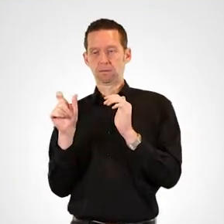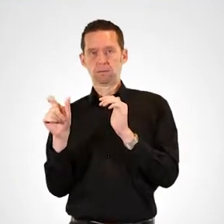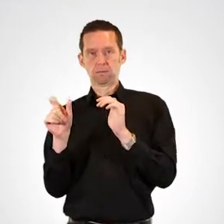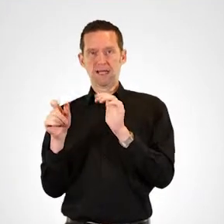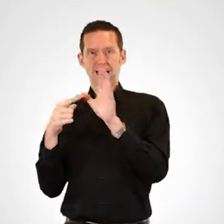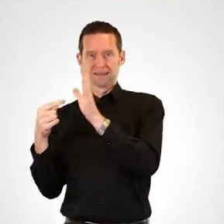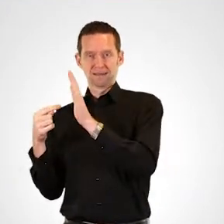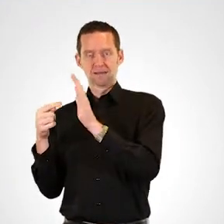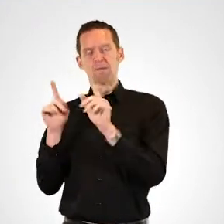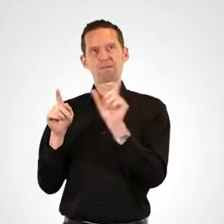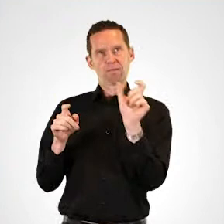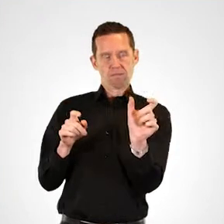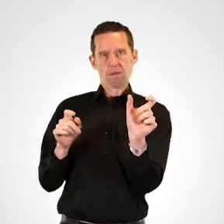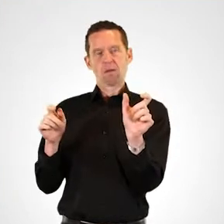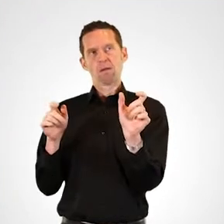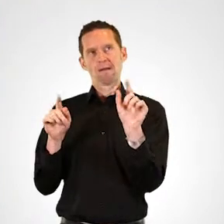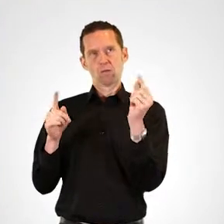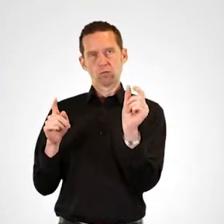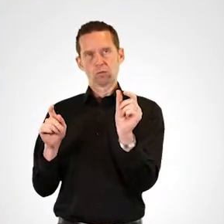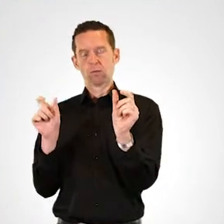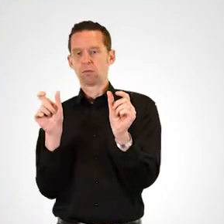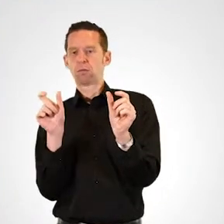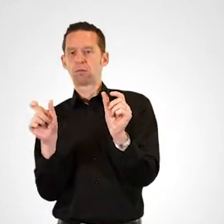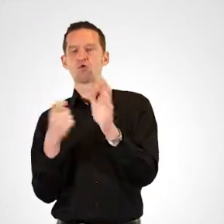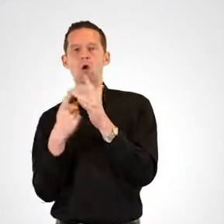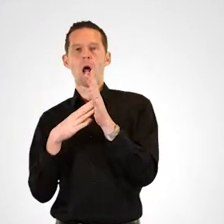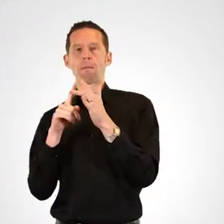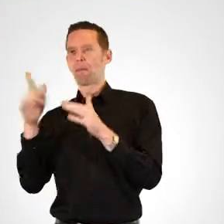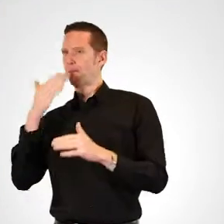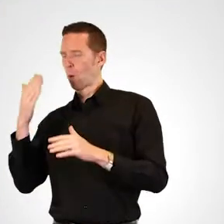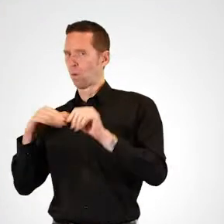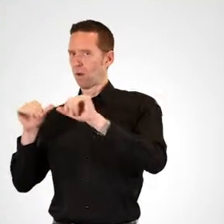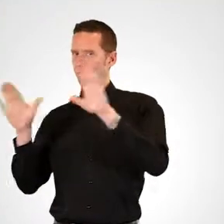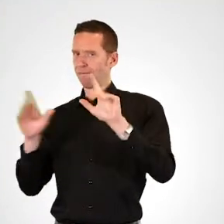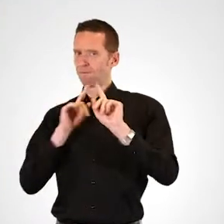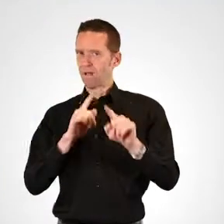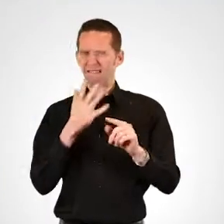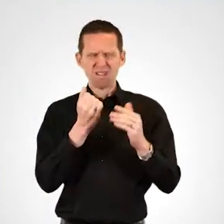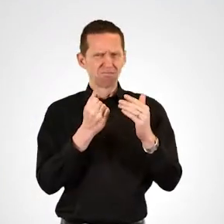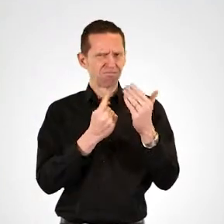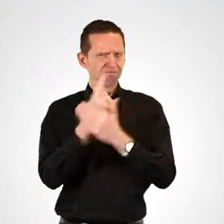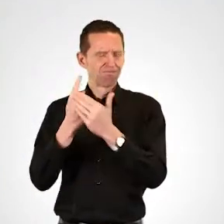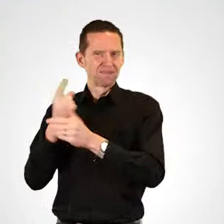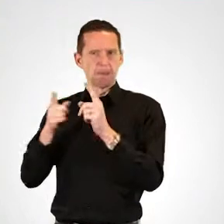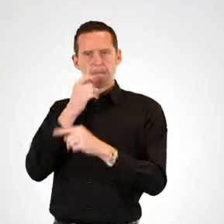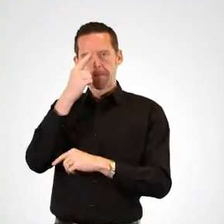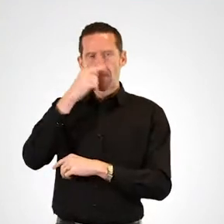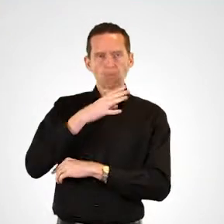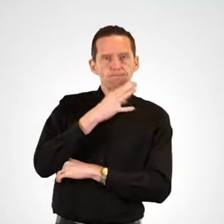the rime is the vowel-consonant pair. Thank you for clarifying that. I know that often comes up.